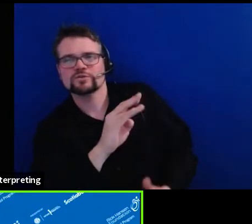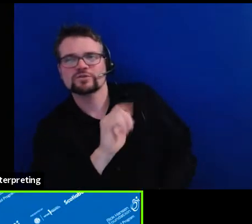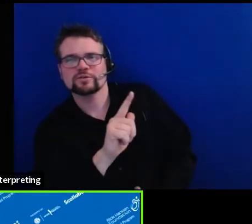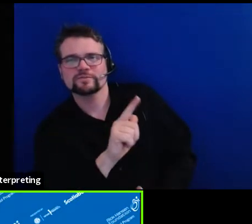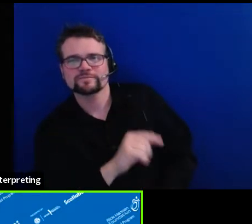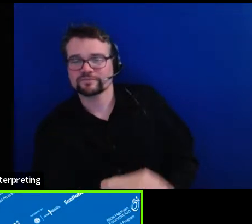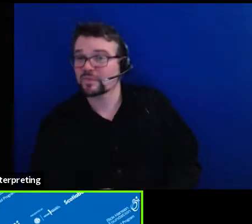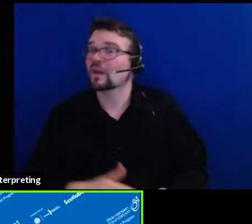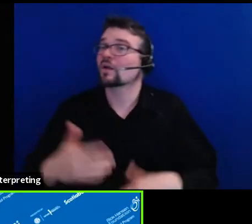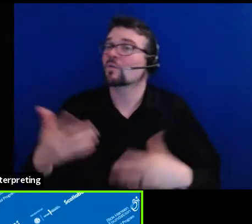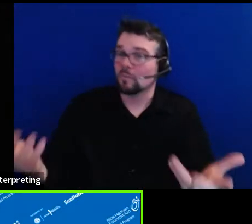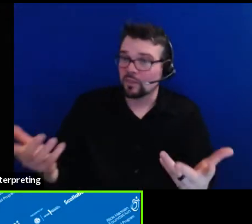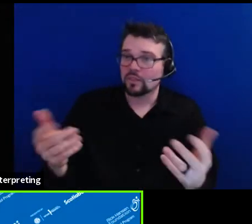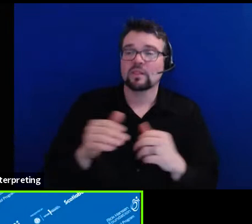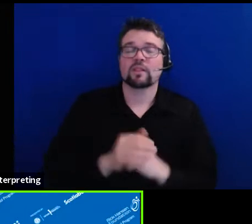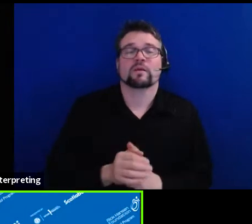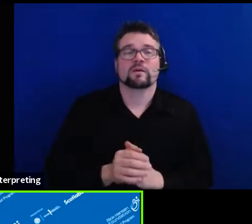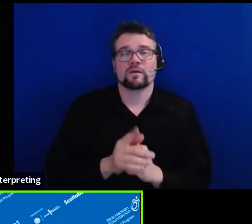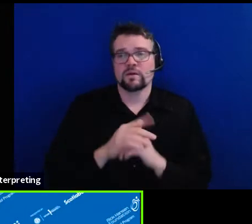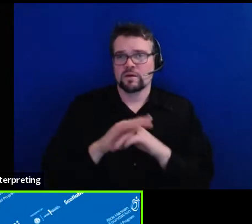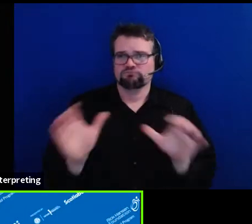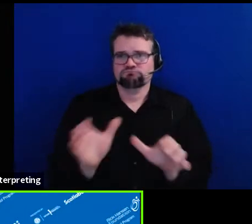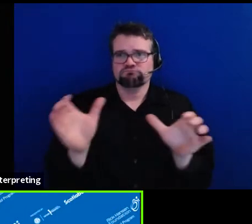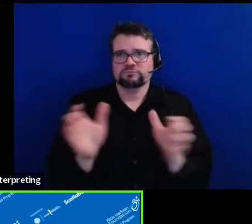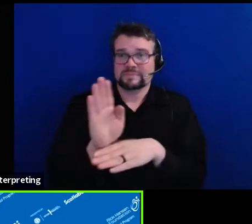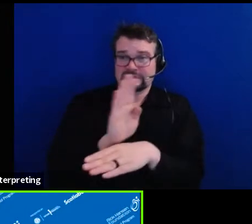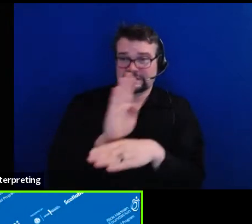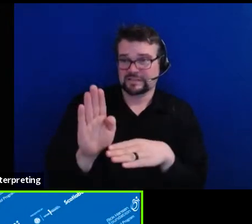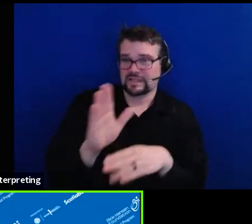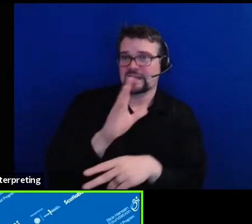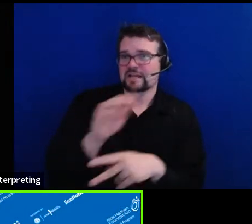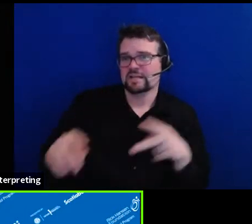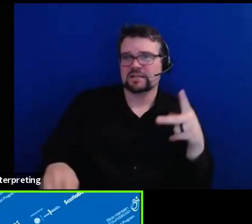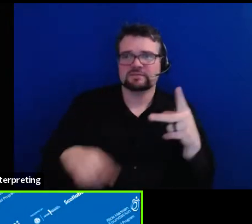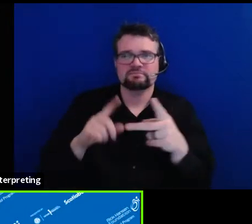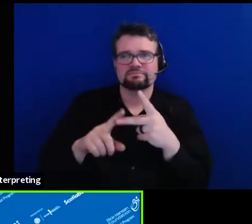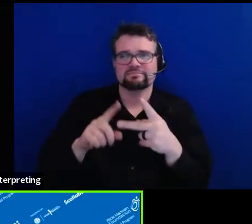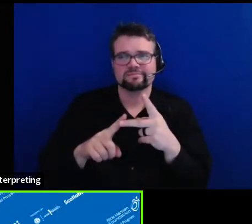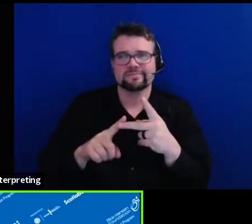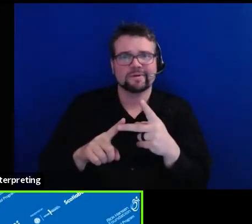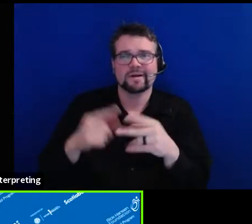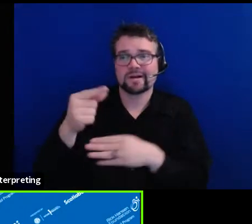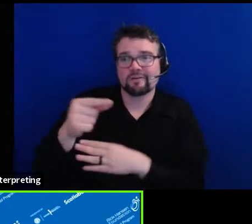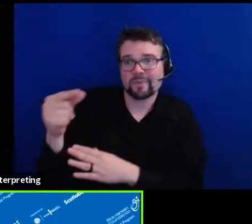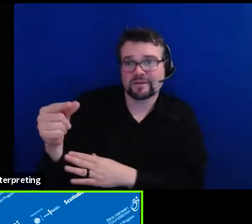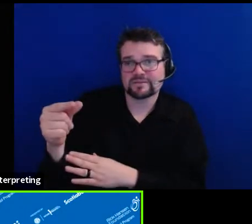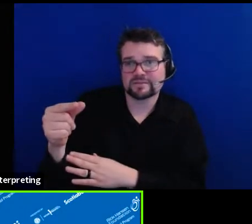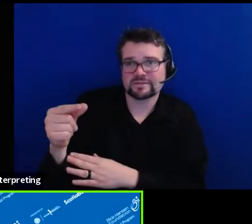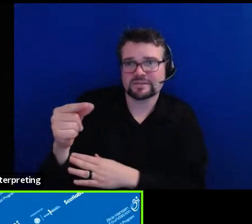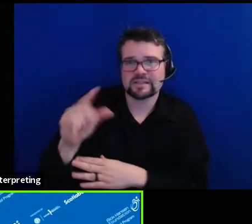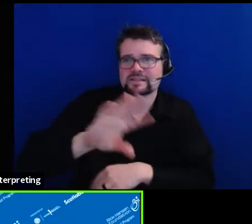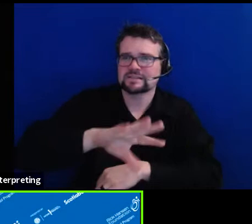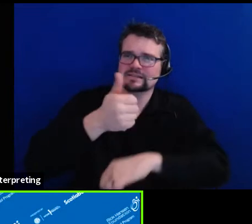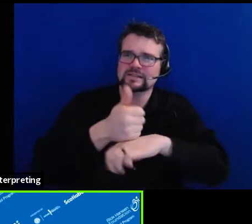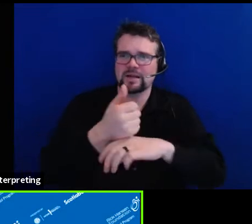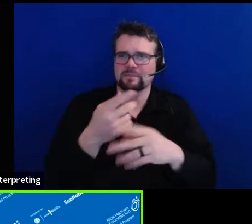BUSINESSES AND ALL LEVELS OF GOVERNMENT TO GET COMMON SPACES RATED UNDER THE RICK HANSEN FOUNDATION ACCESSIBILITY